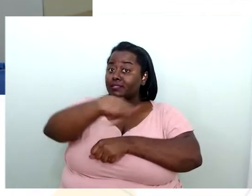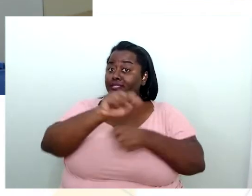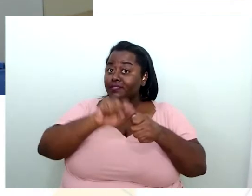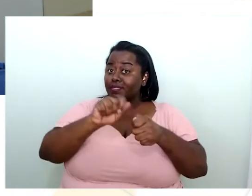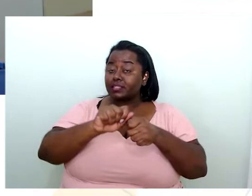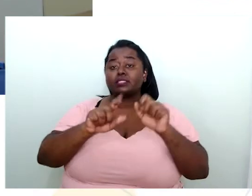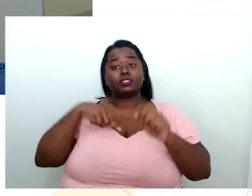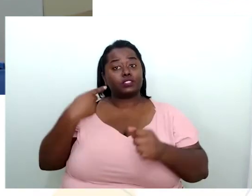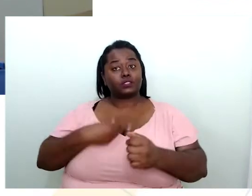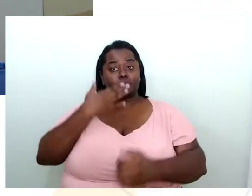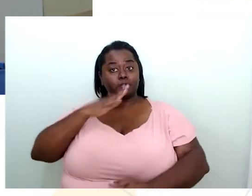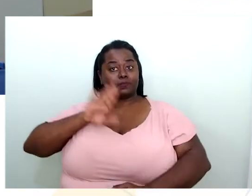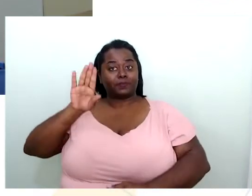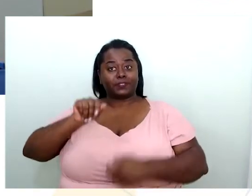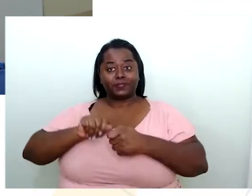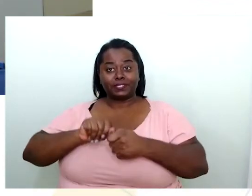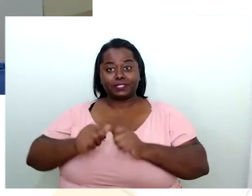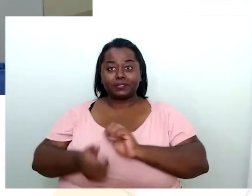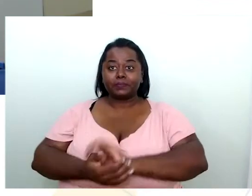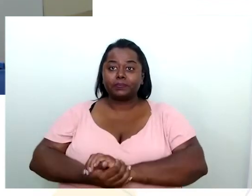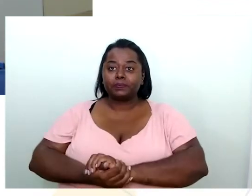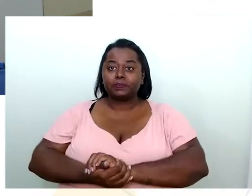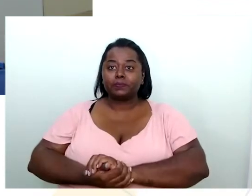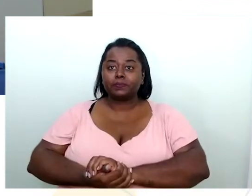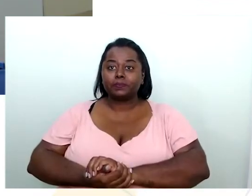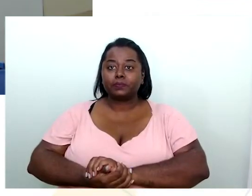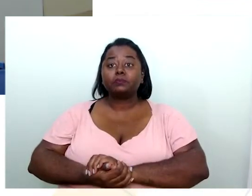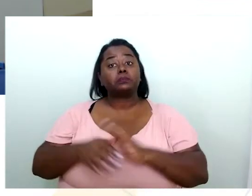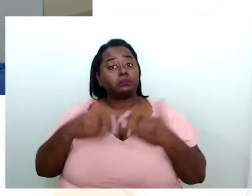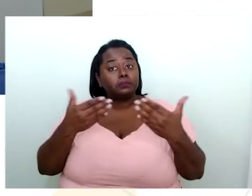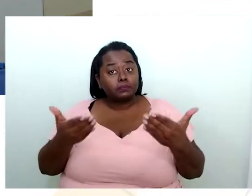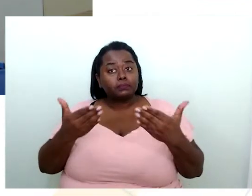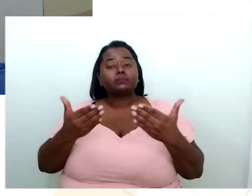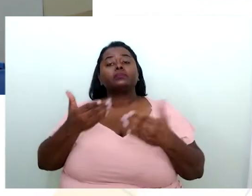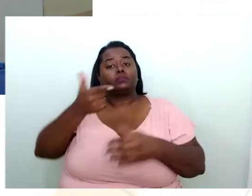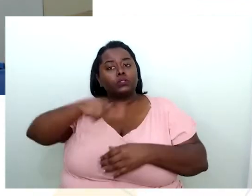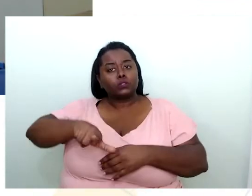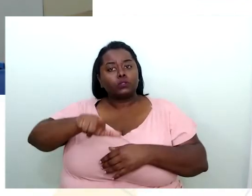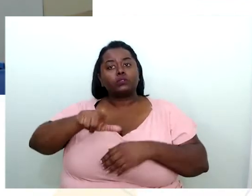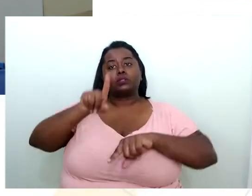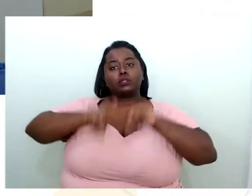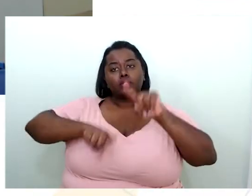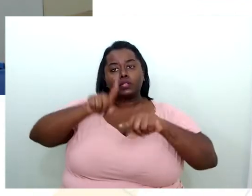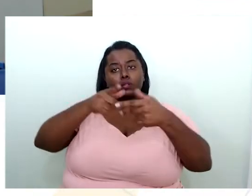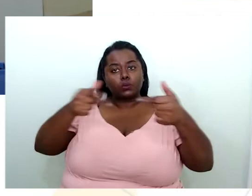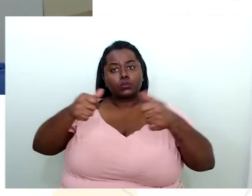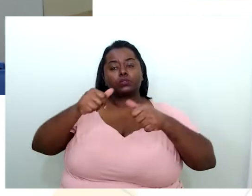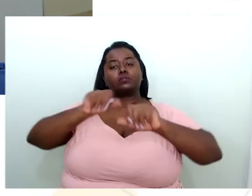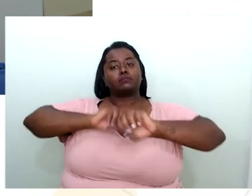of things that we expect them to do, and promised that they will do, And then